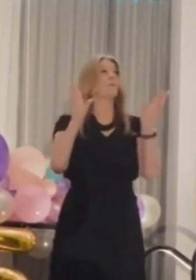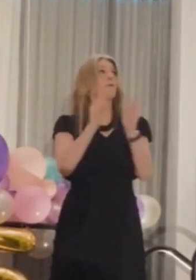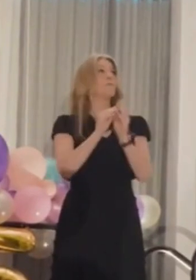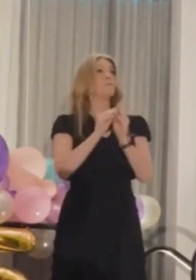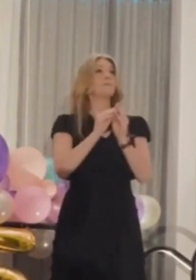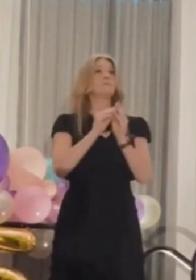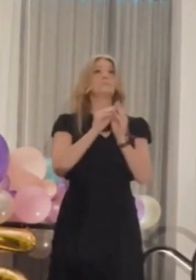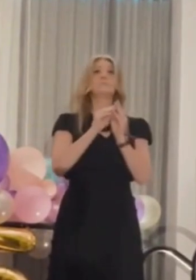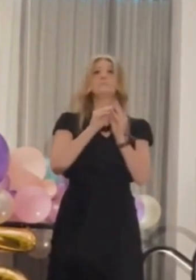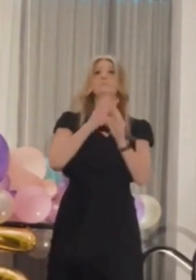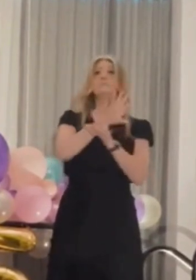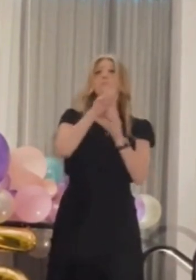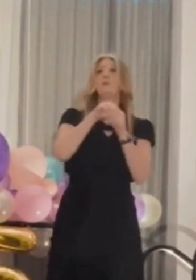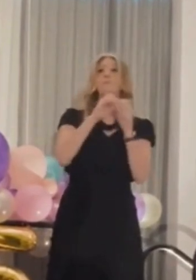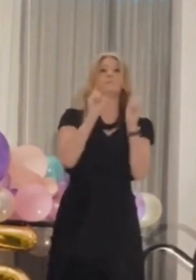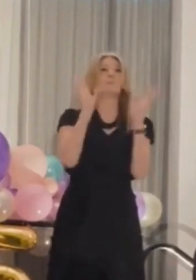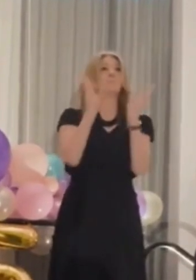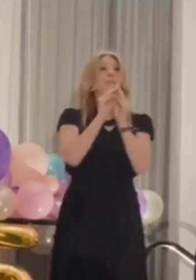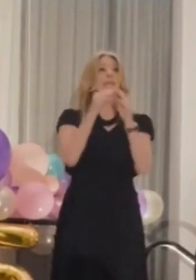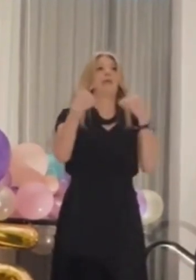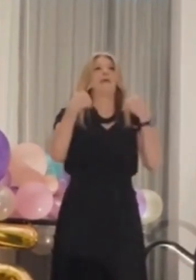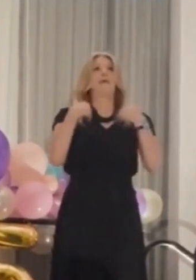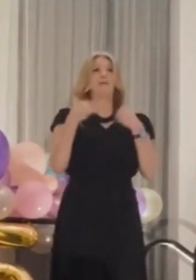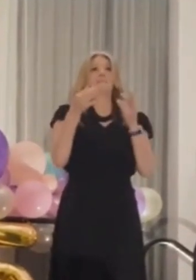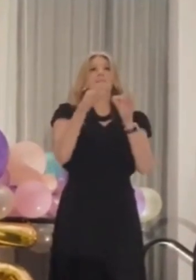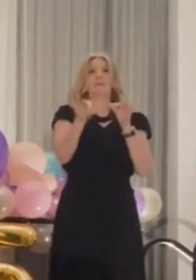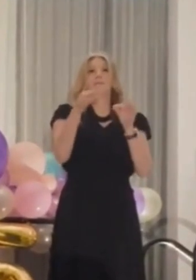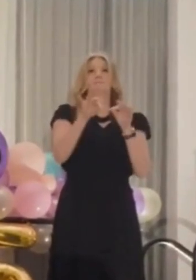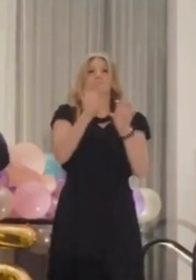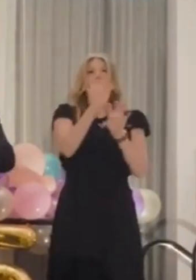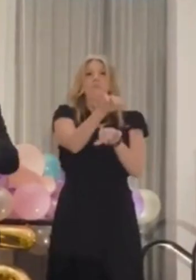and get captioning at that conference or meeting.